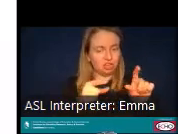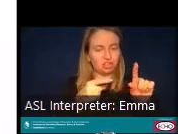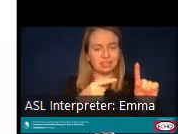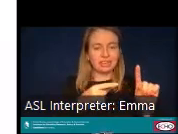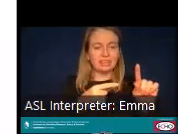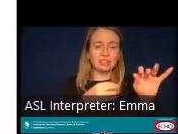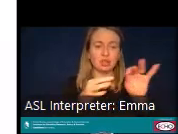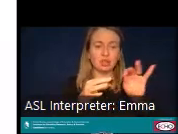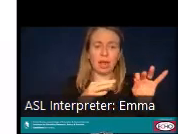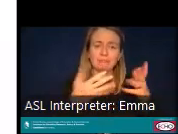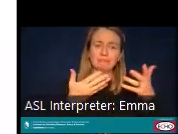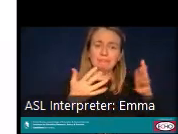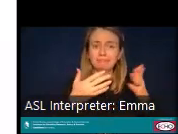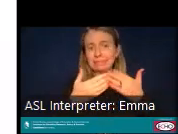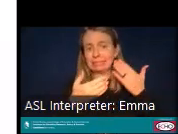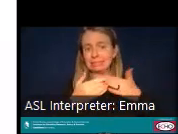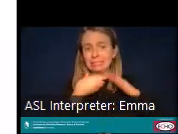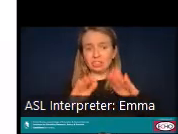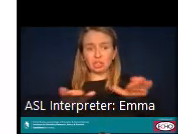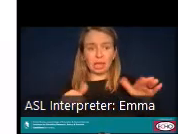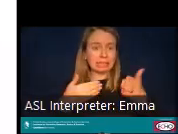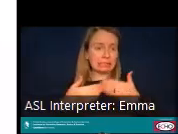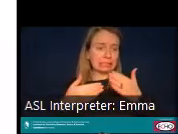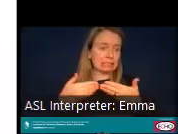easy child, easy baby. So